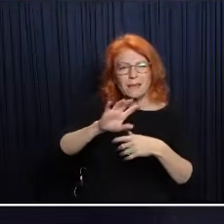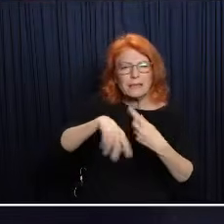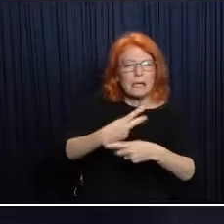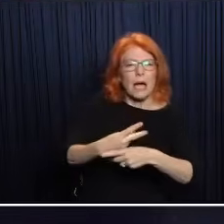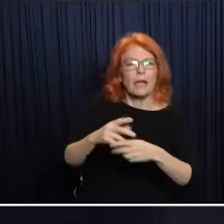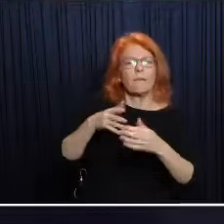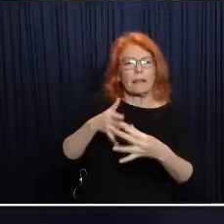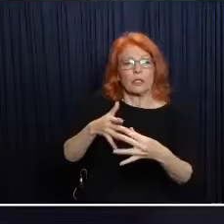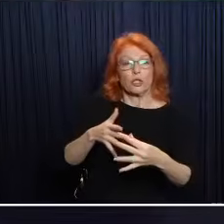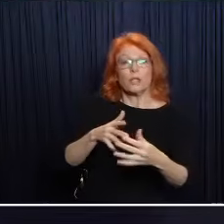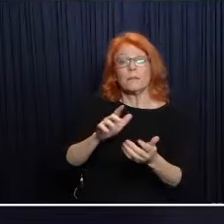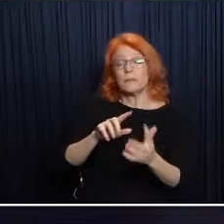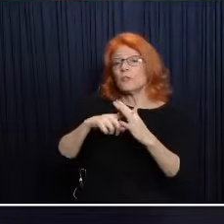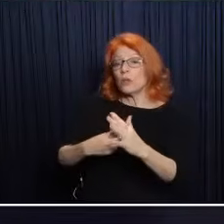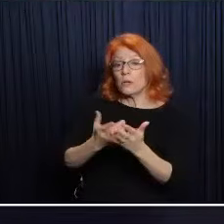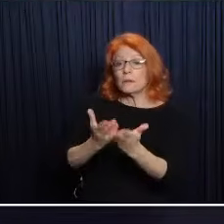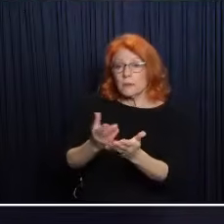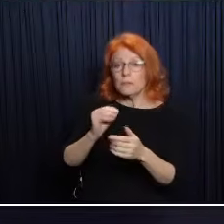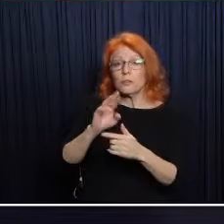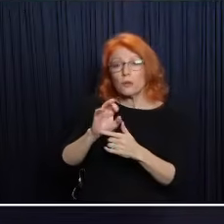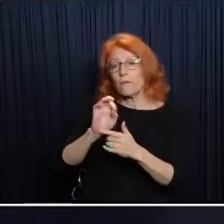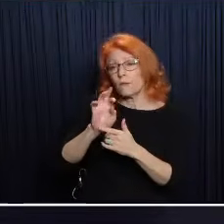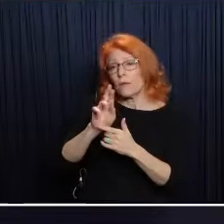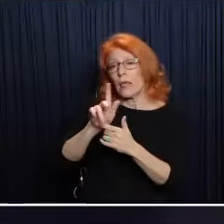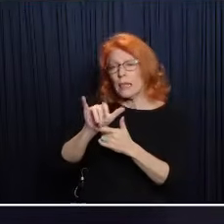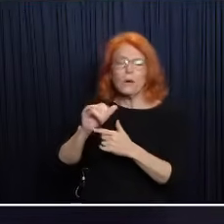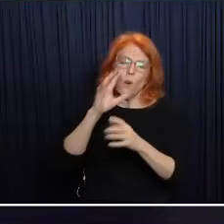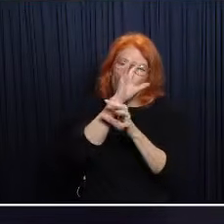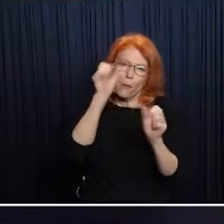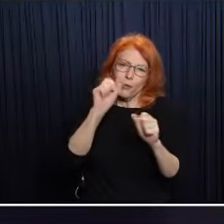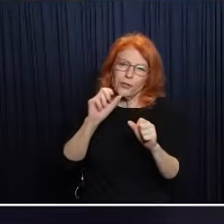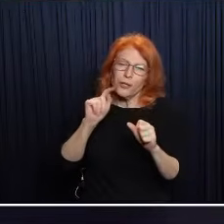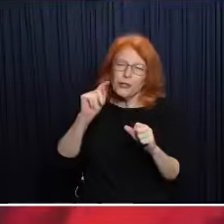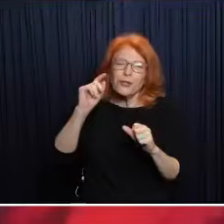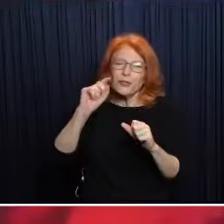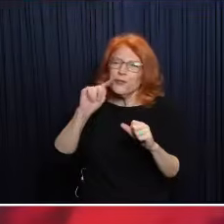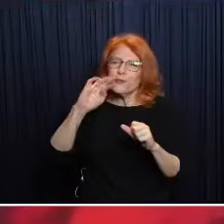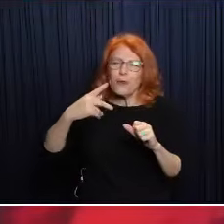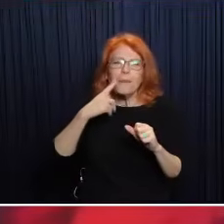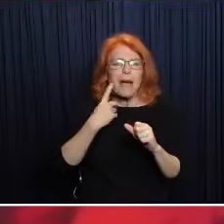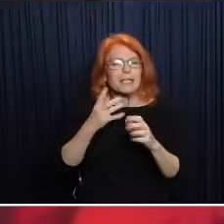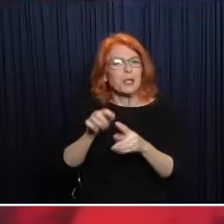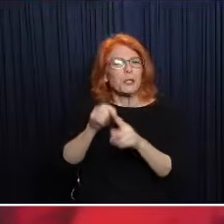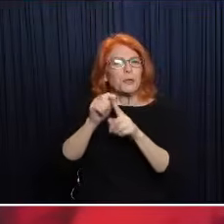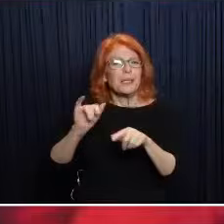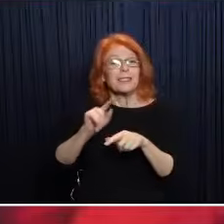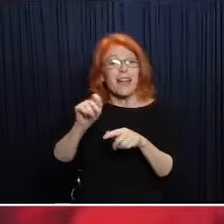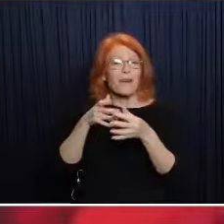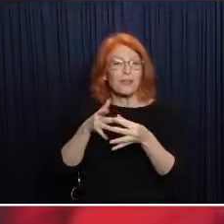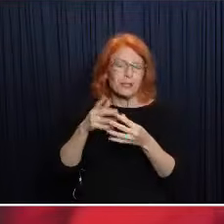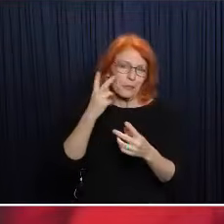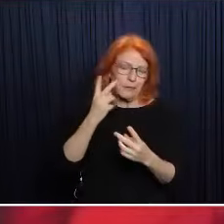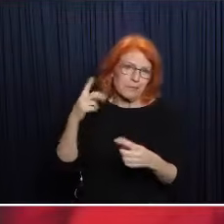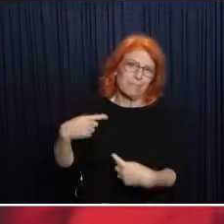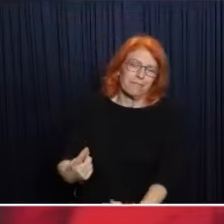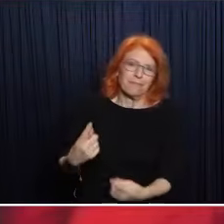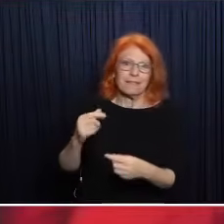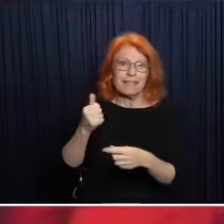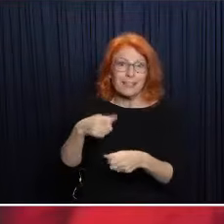MY QUESTION ON THAT IS WHAT ARE YOUR THOUGHTS ON THAT STYLE OF LEADERSHIP? WE WILL START WITH YOU MR.